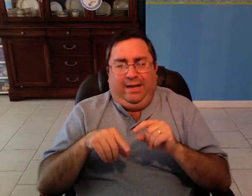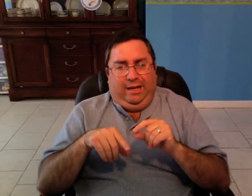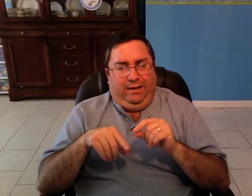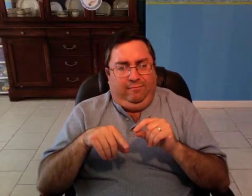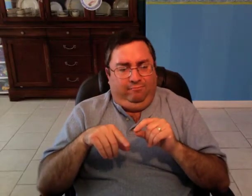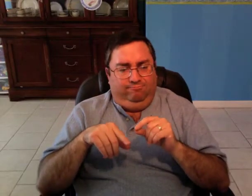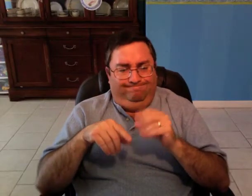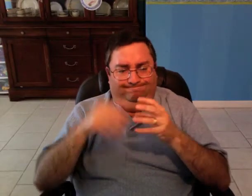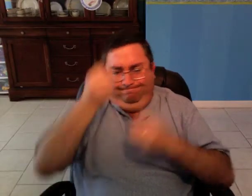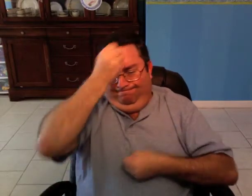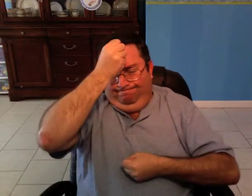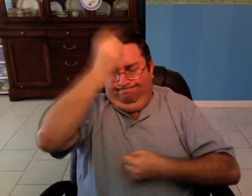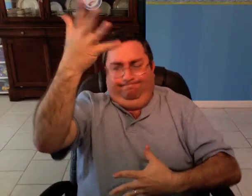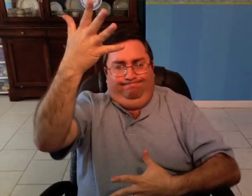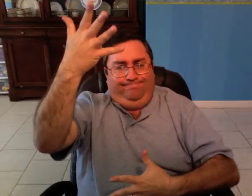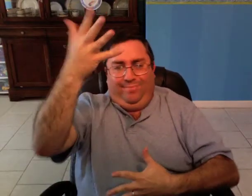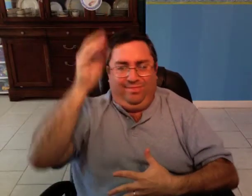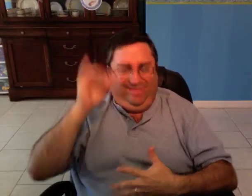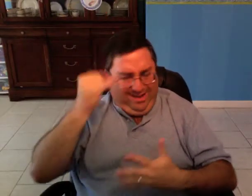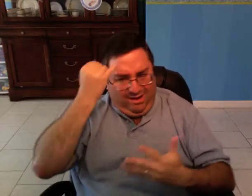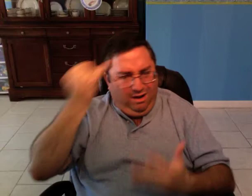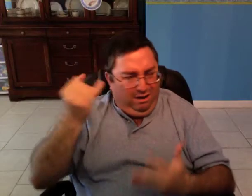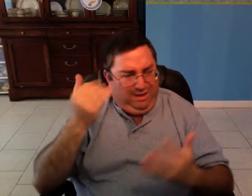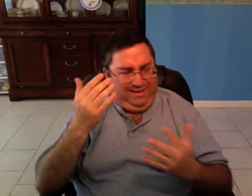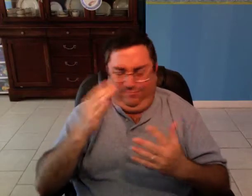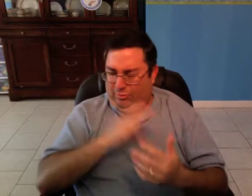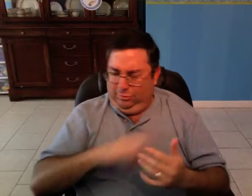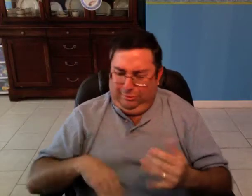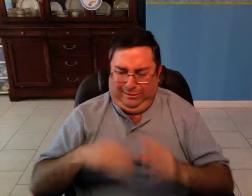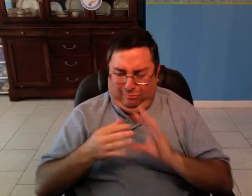so they can't disassociate themselves from that Christian idea of